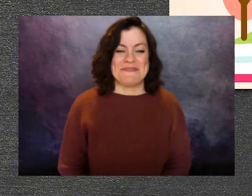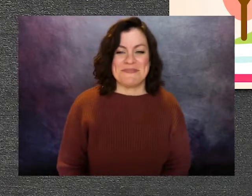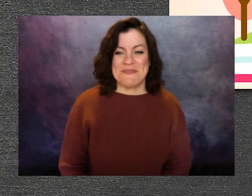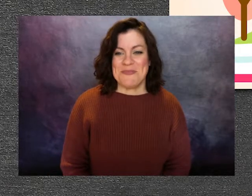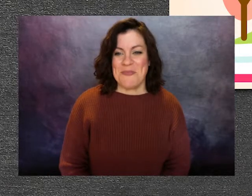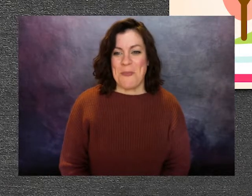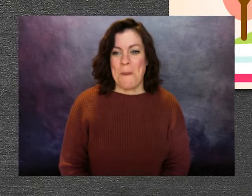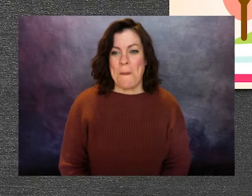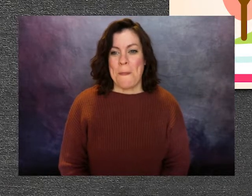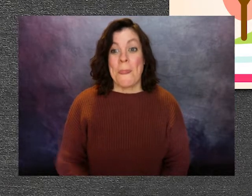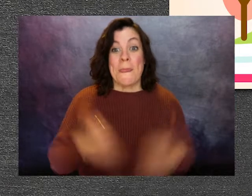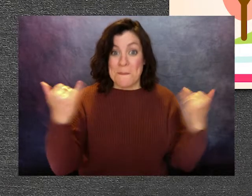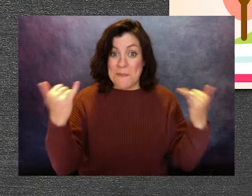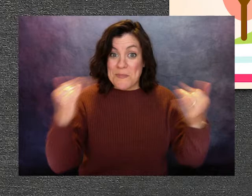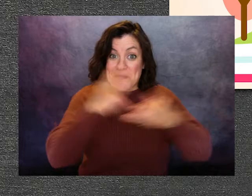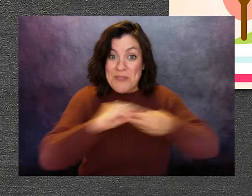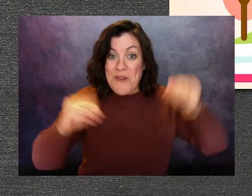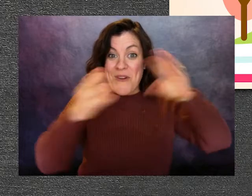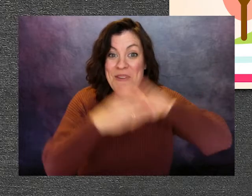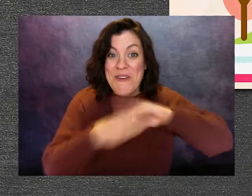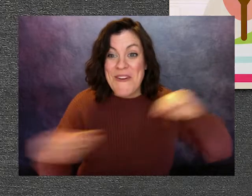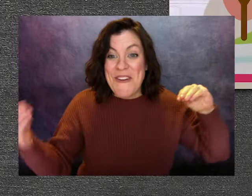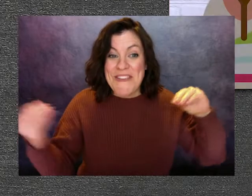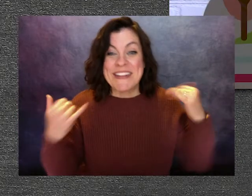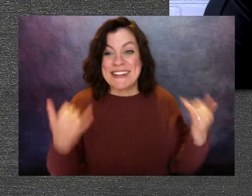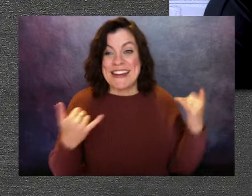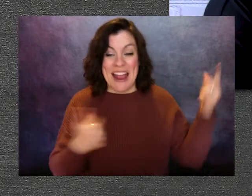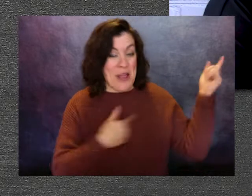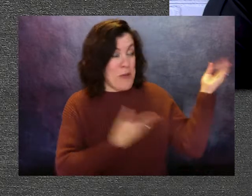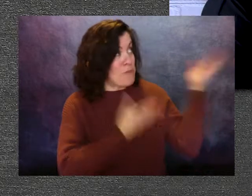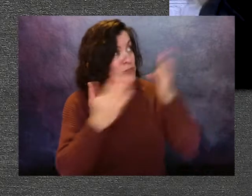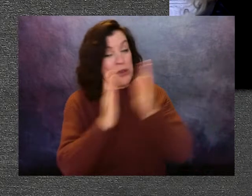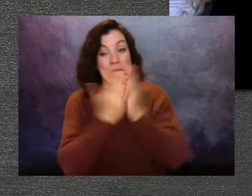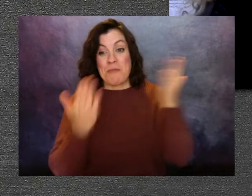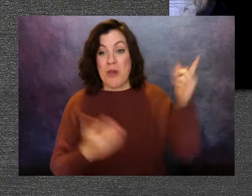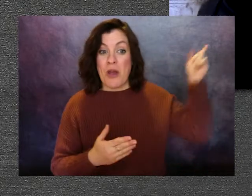For our story today, we are going to read a book called